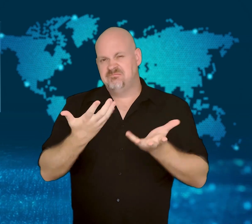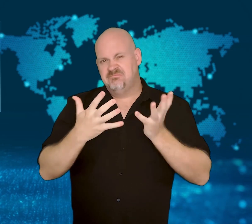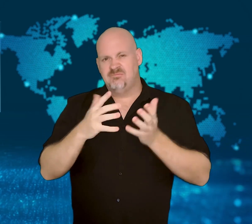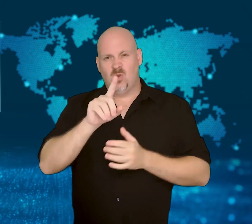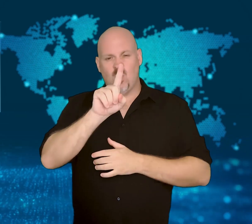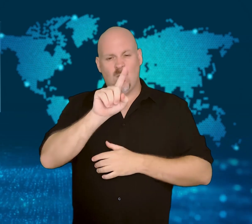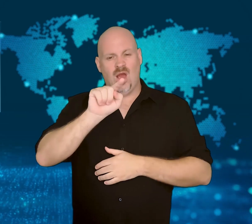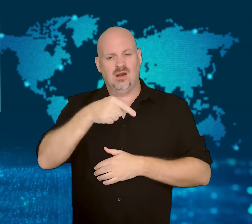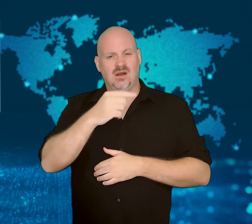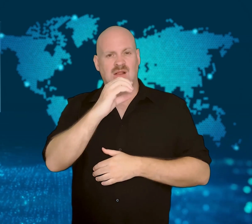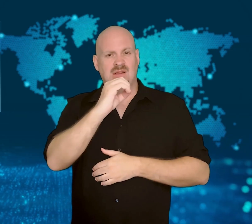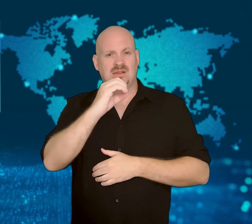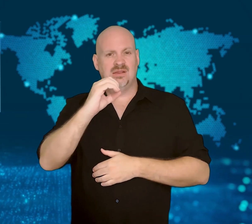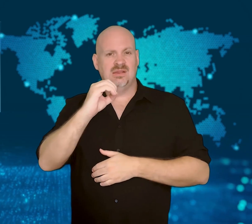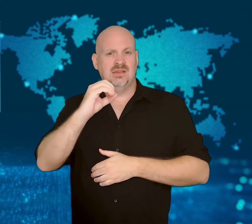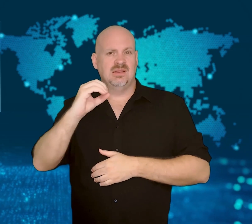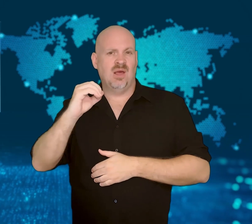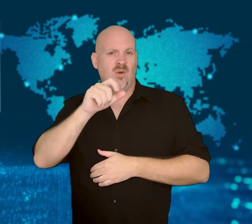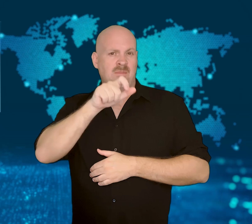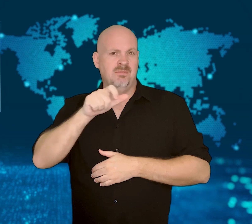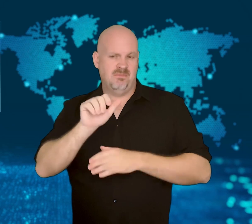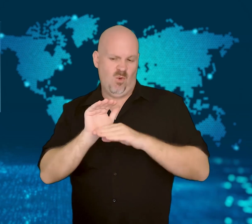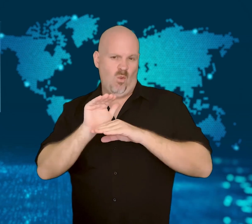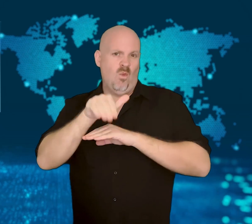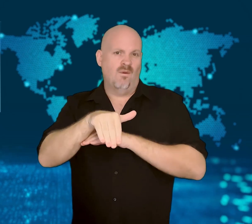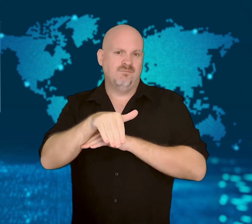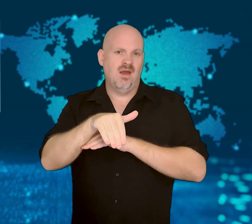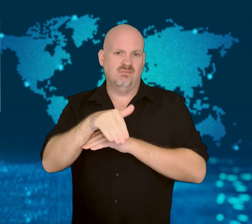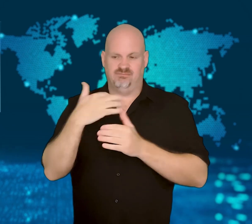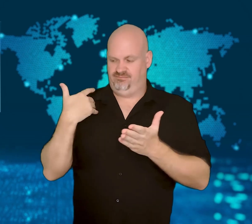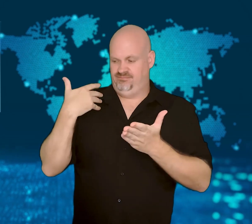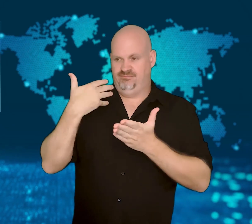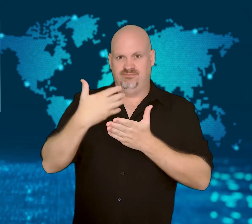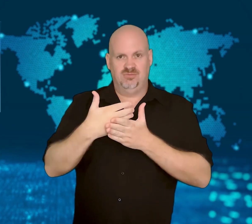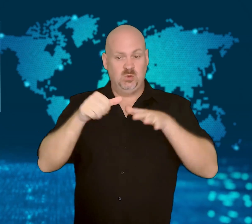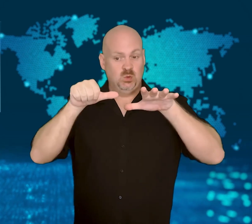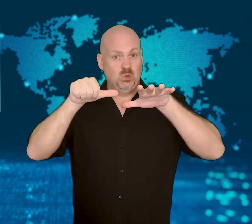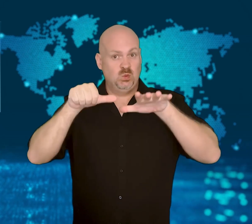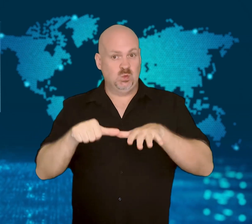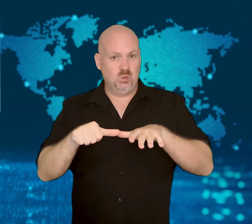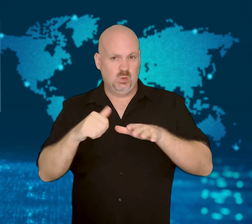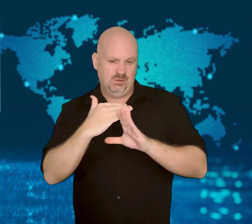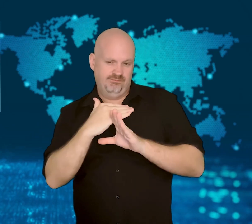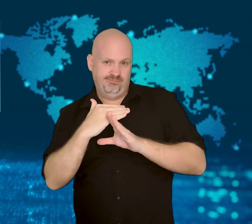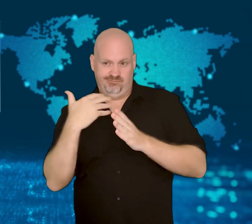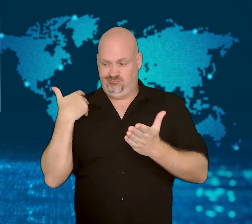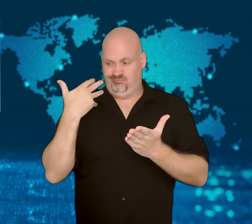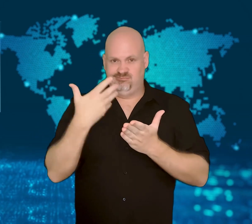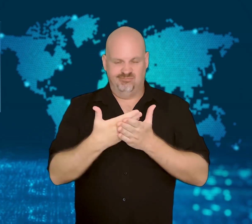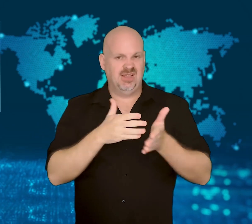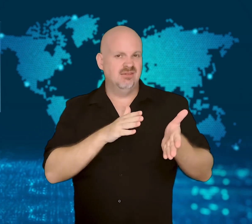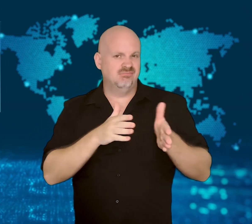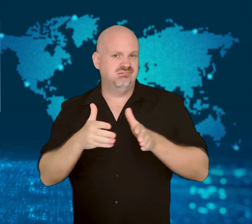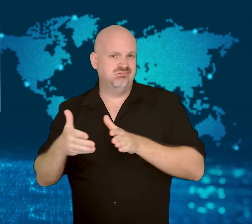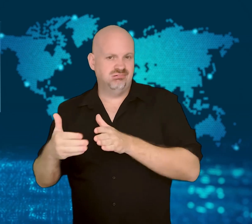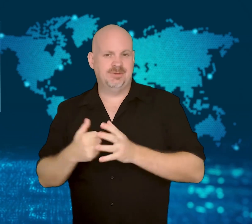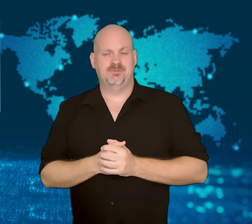Over 3,000 kilometers of road and 150 bridges have been washed away.